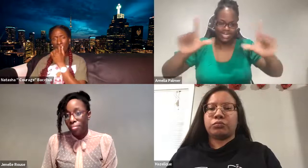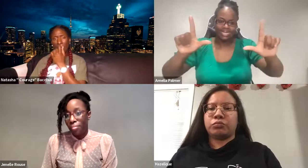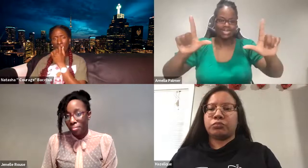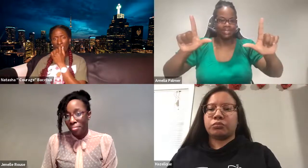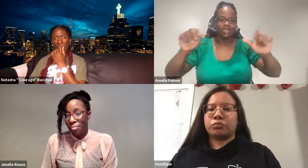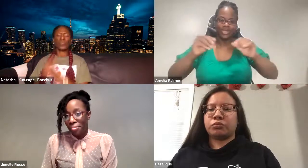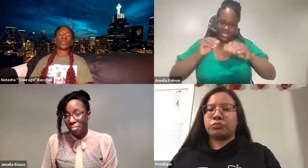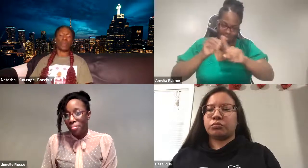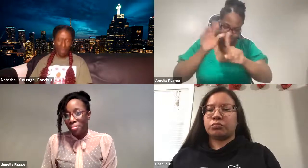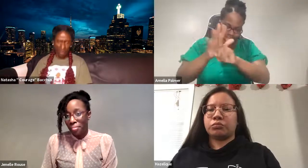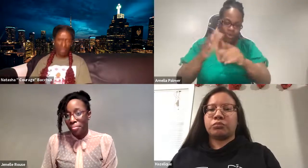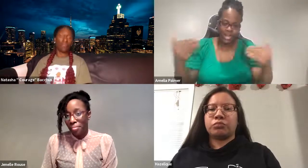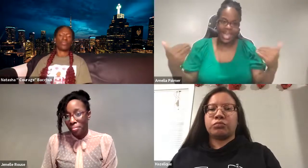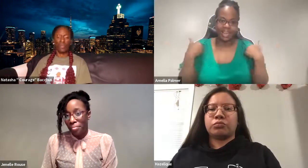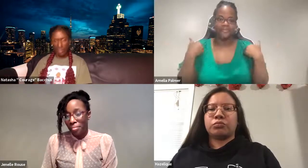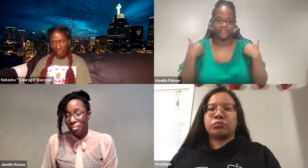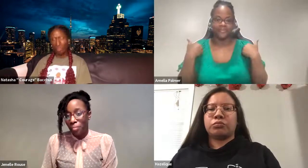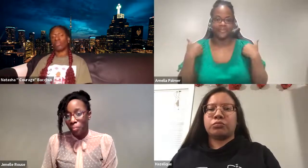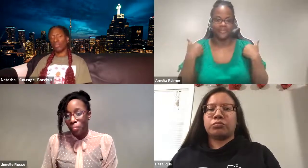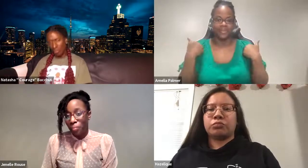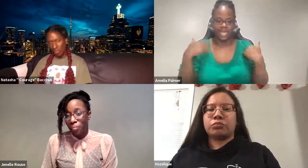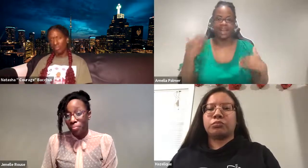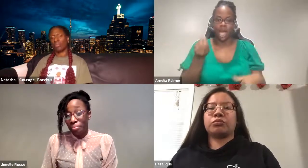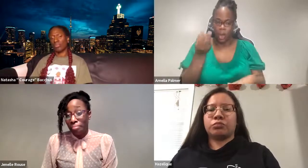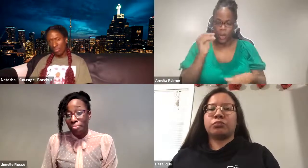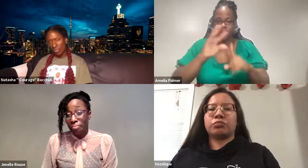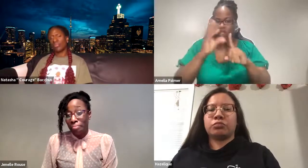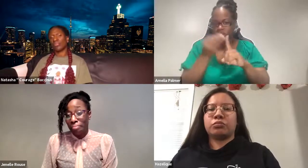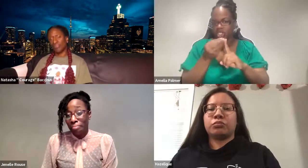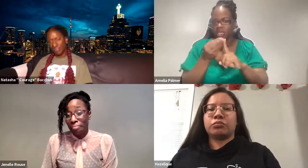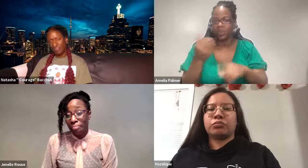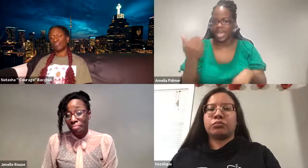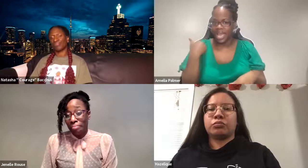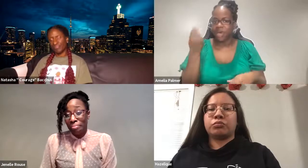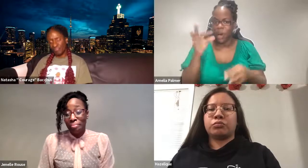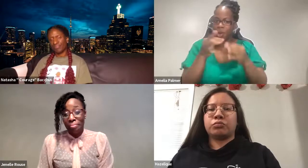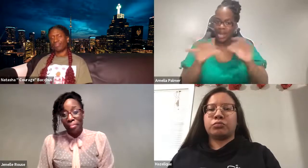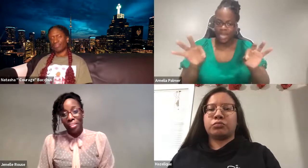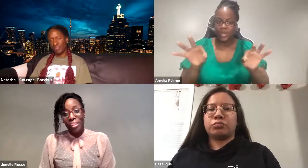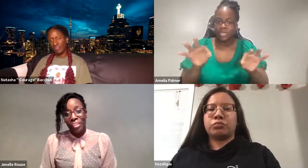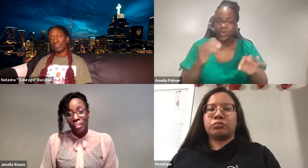myself and jenelle have been talking about it for a while and we have our own culture and